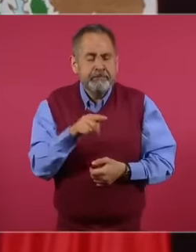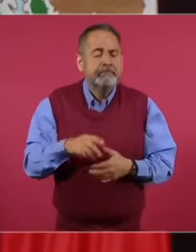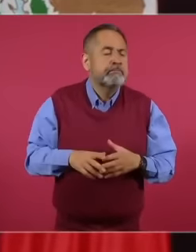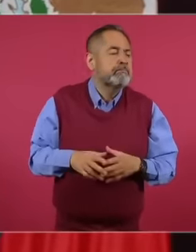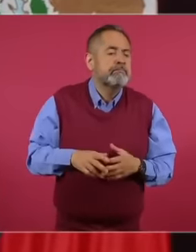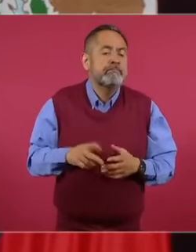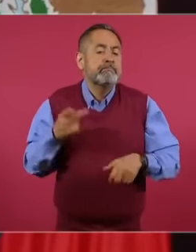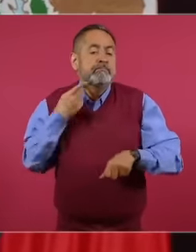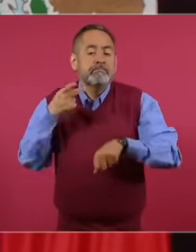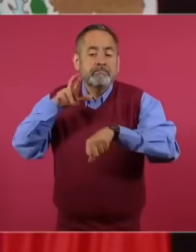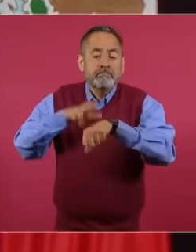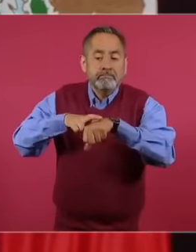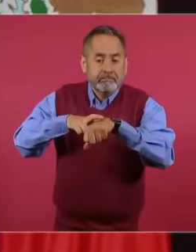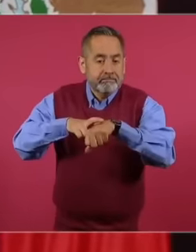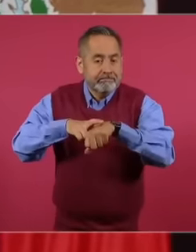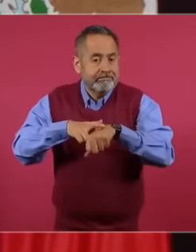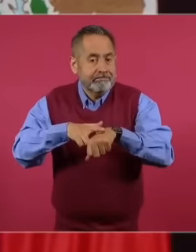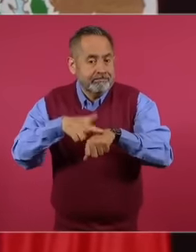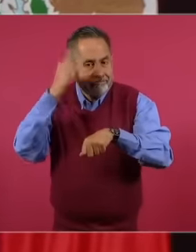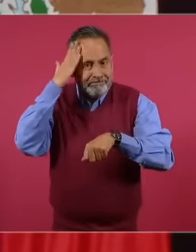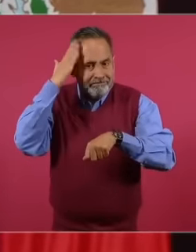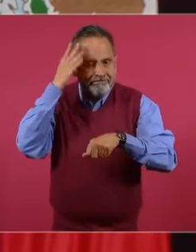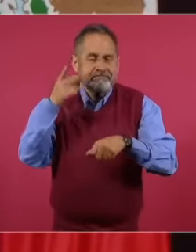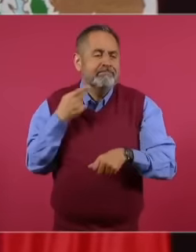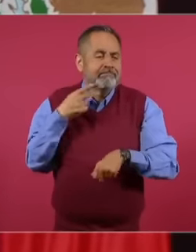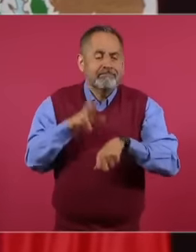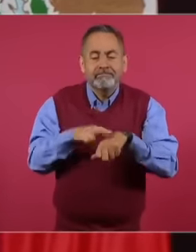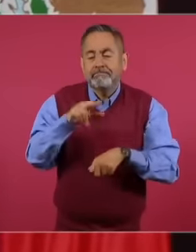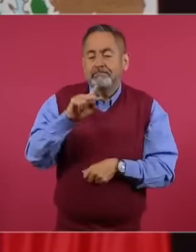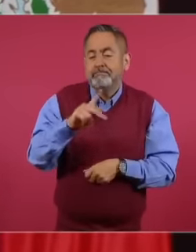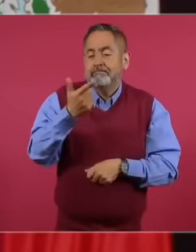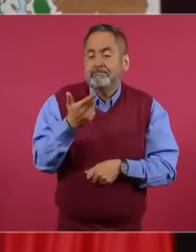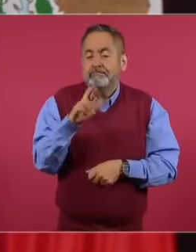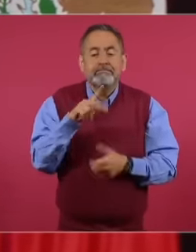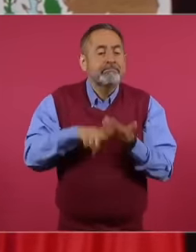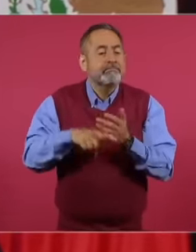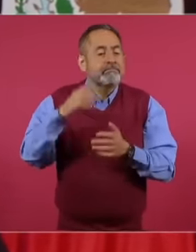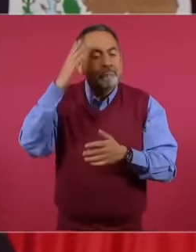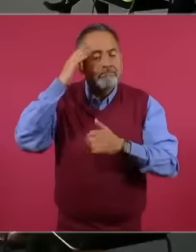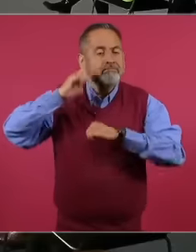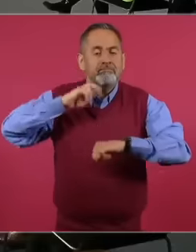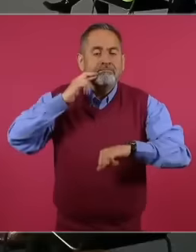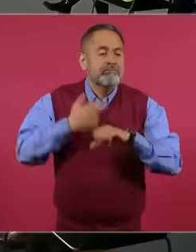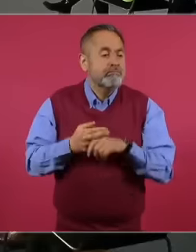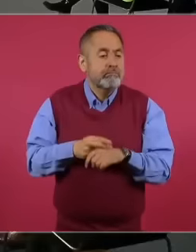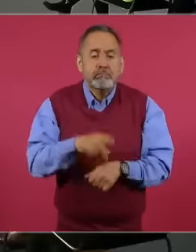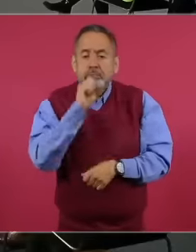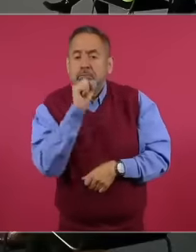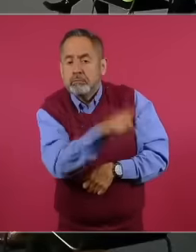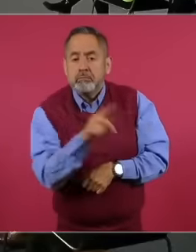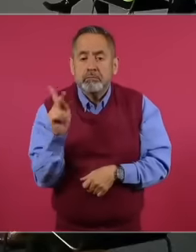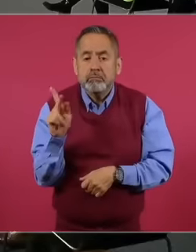of Justice was a PAN member, it was a